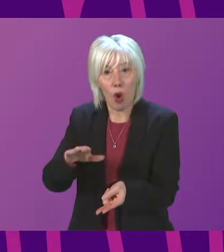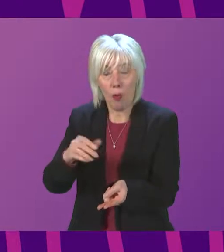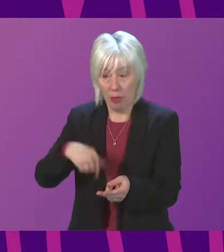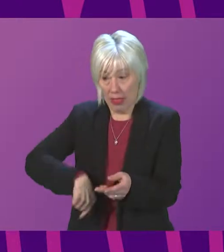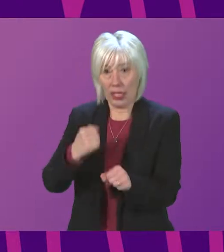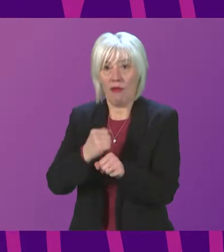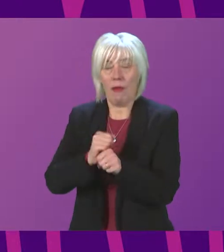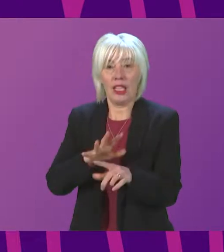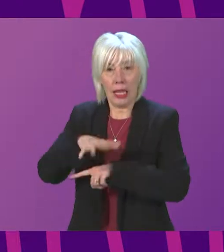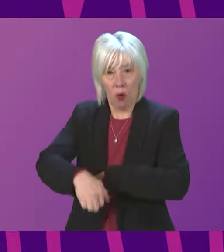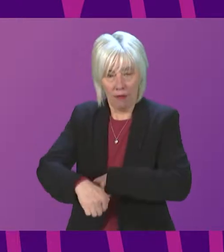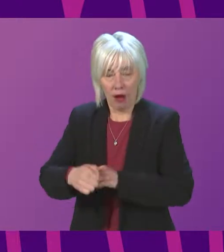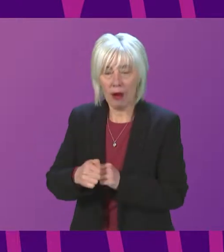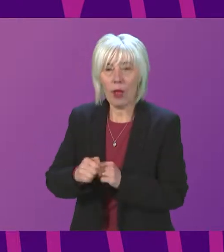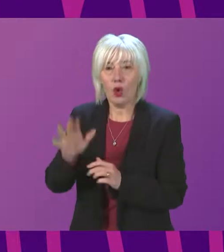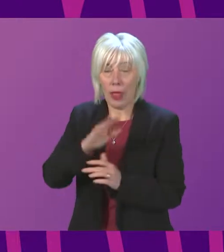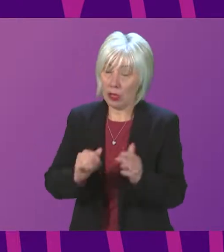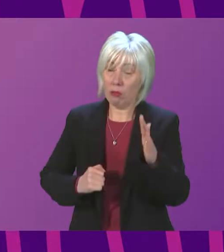took office, which takes the numbers to a record high.